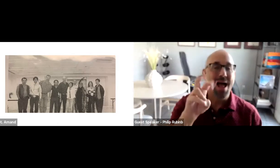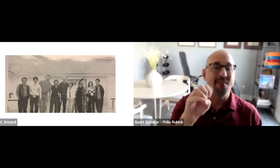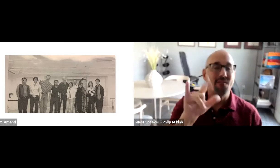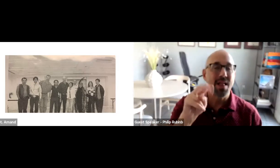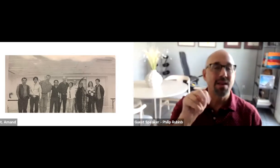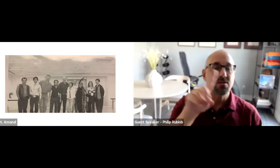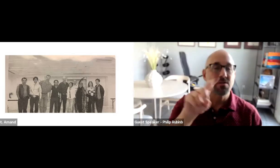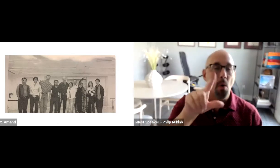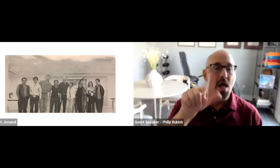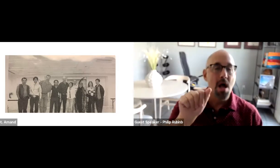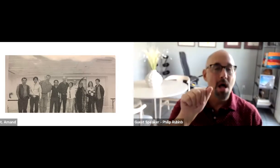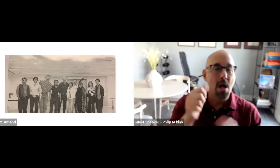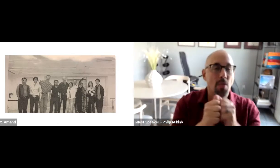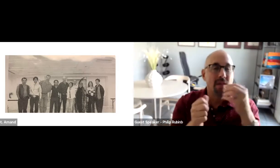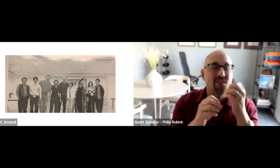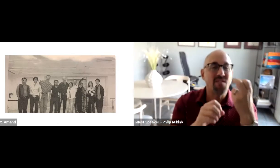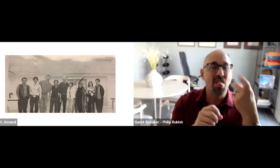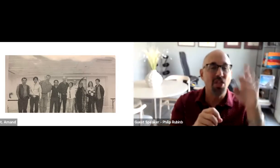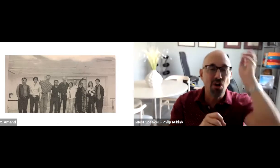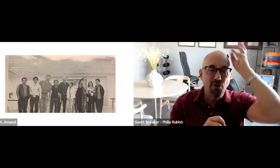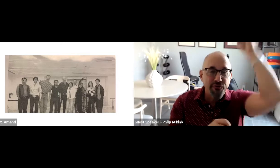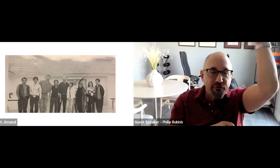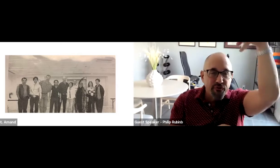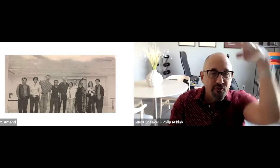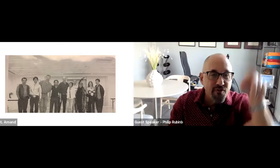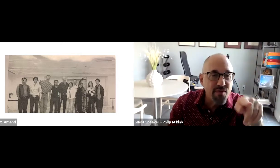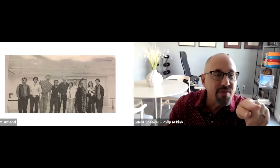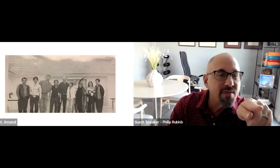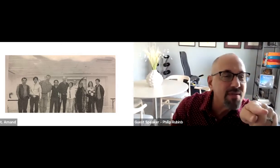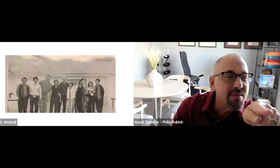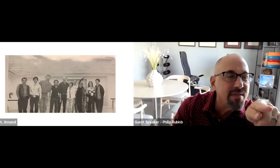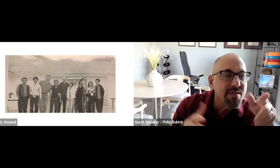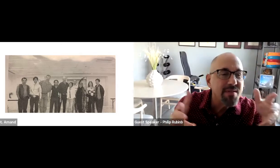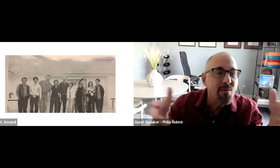but when I was a kid before that, I have a Deaf cousin, Evelyn Zola.